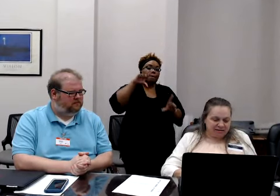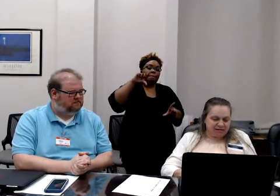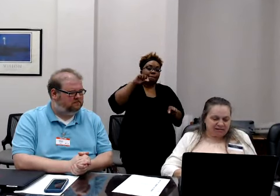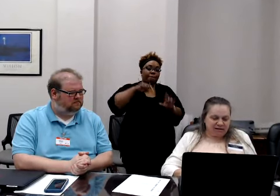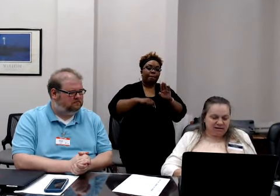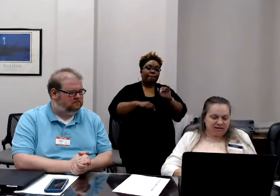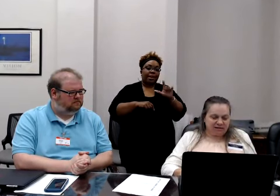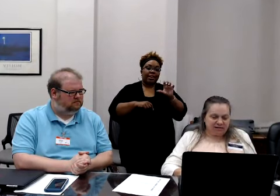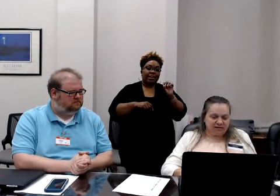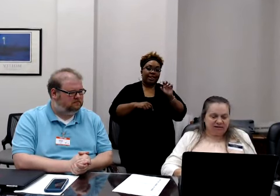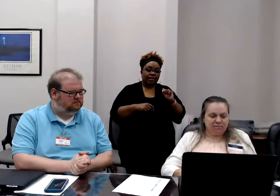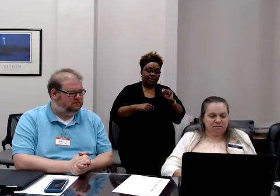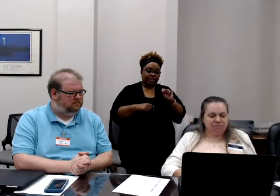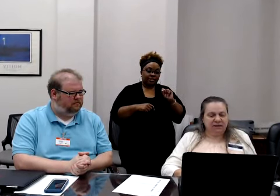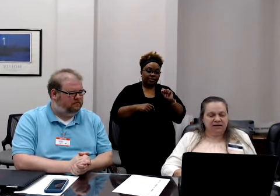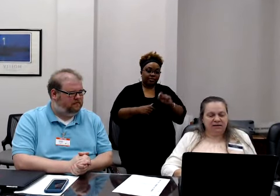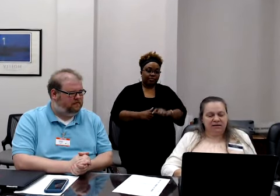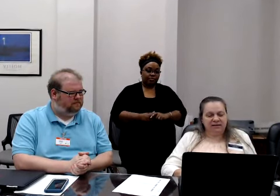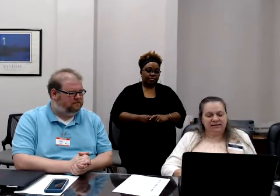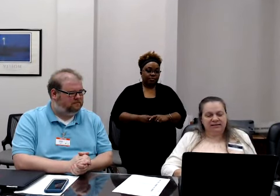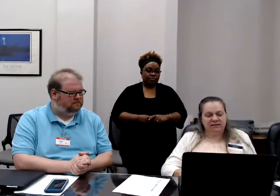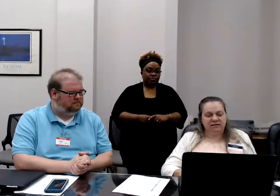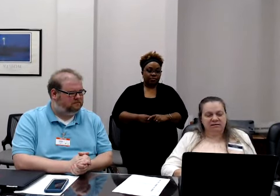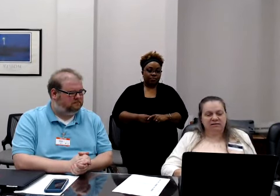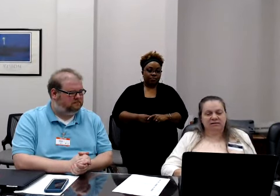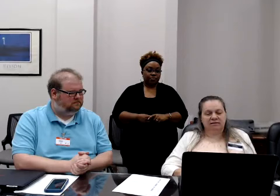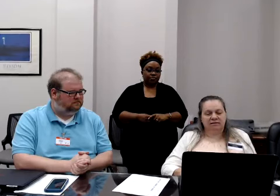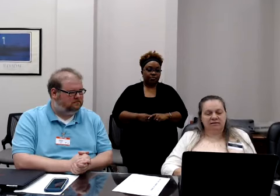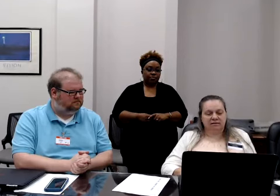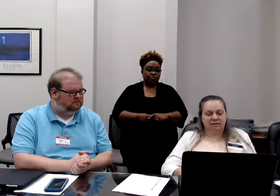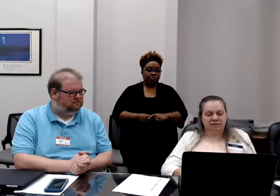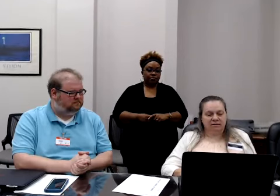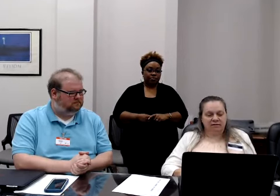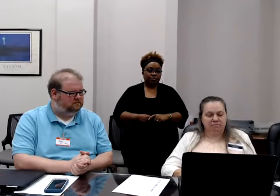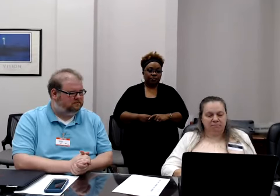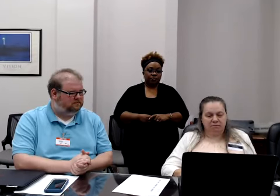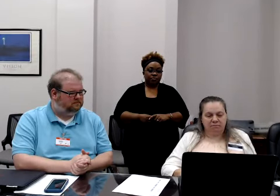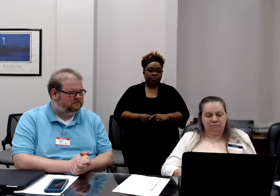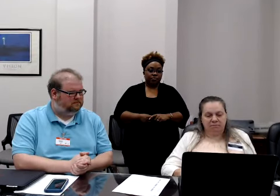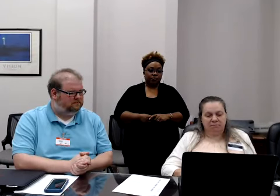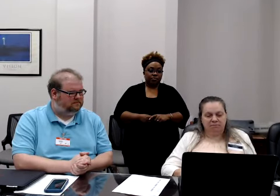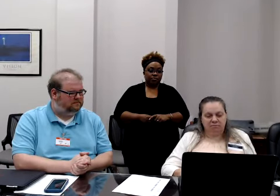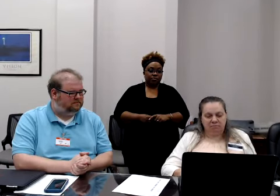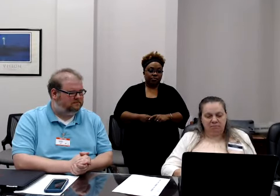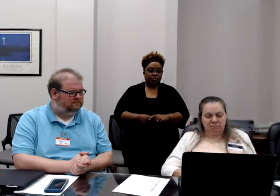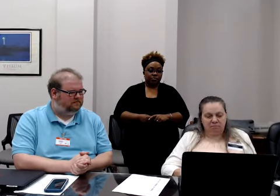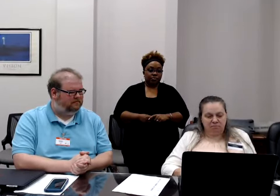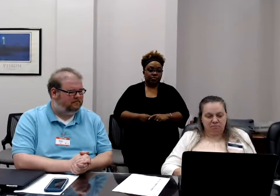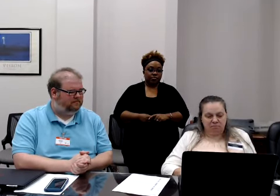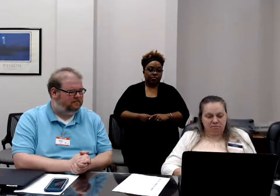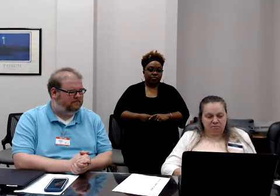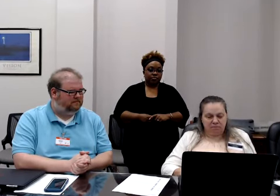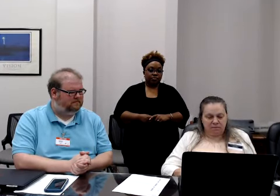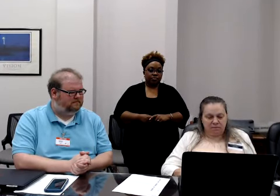[Man] Your ballot is presented below. To mark your selection, click on the check box. To remove a selection, click on the check box again.